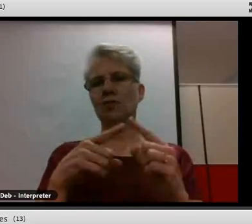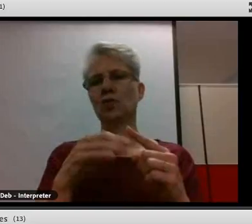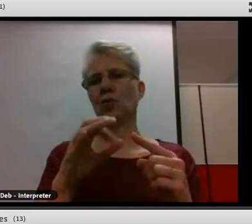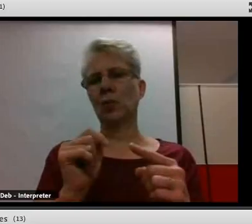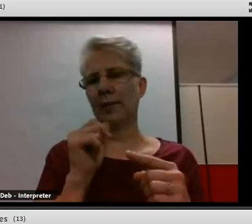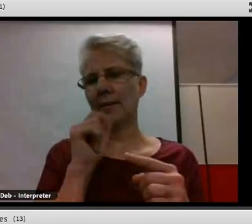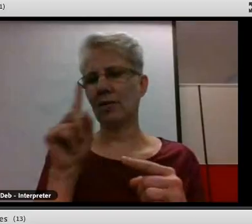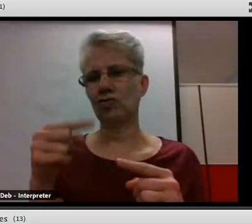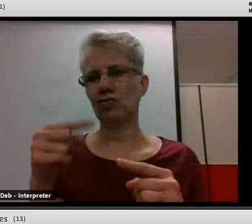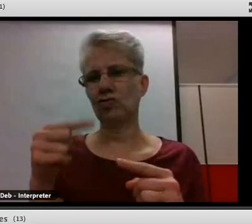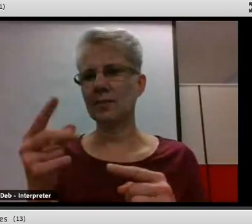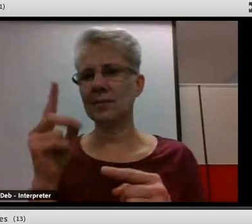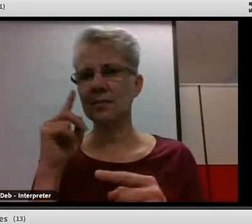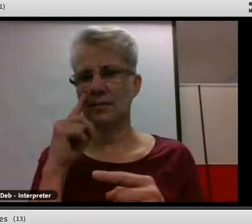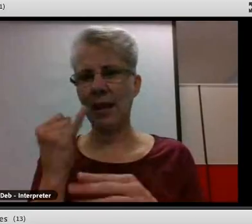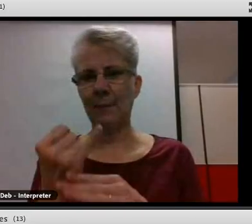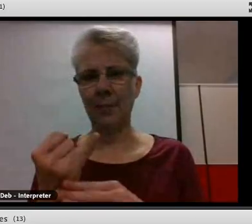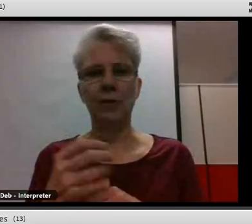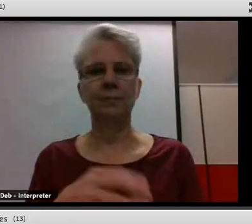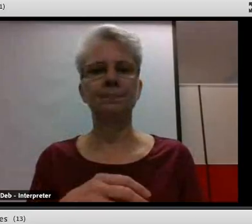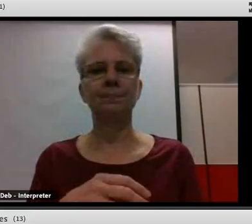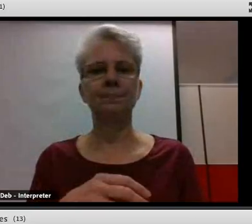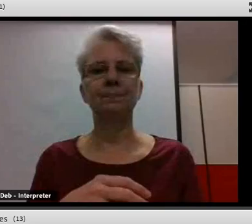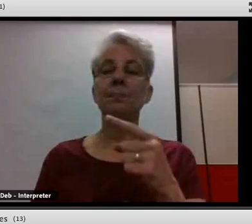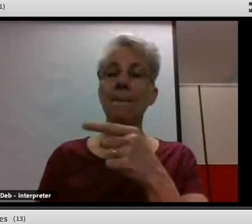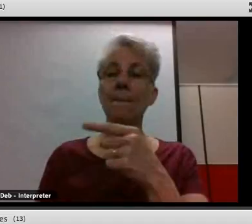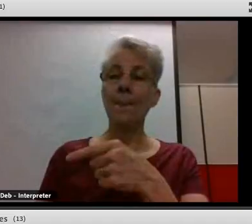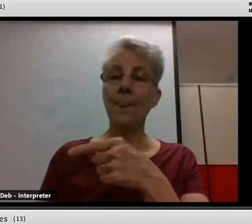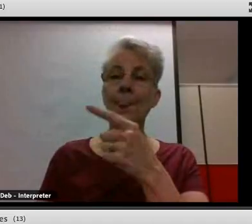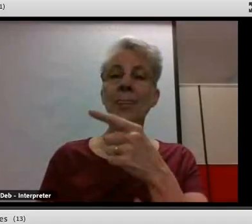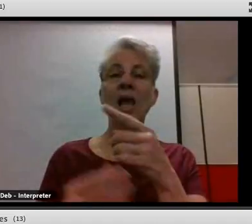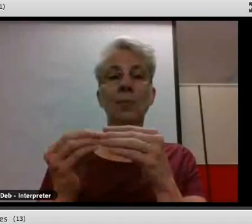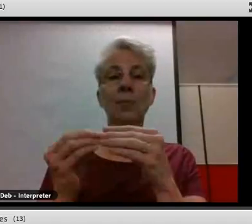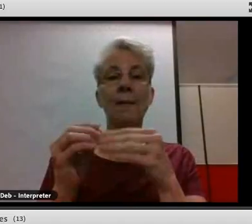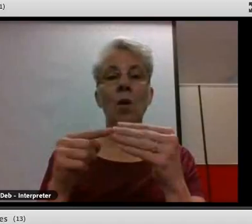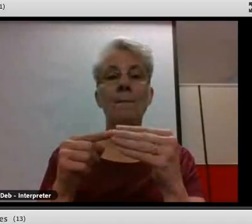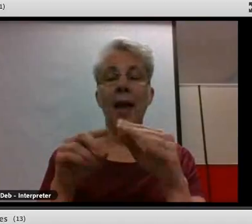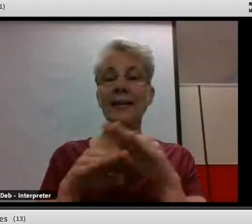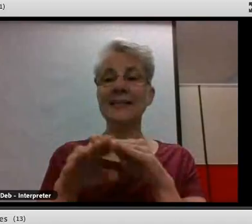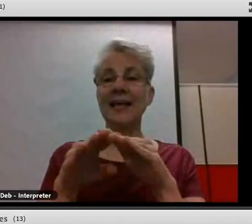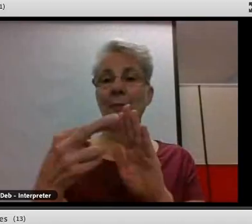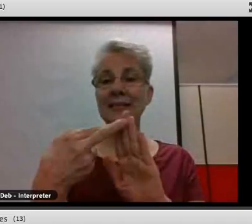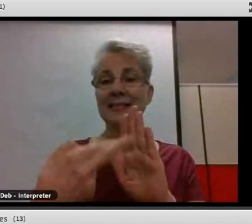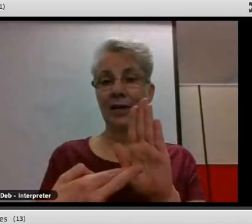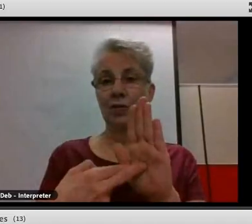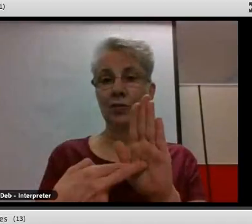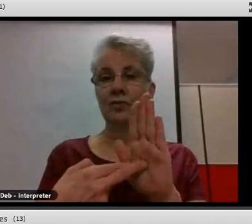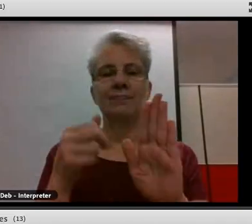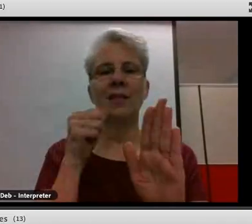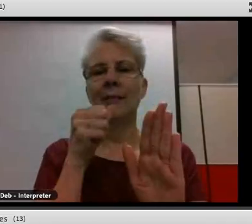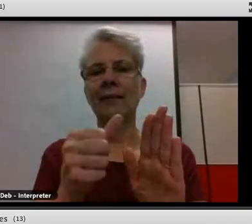Understandable. Sorry. So, text readable,